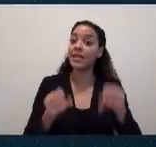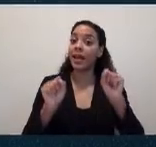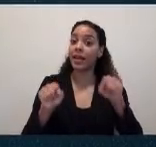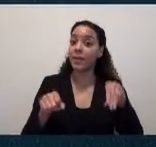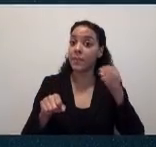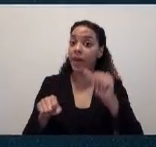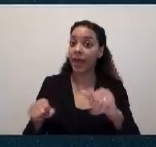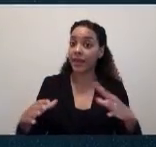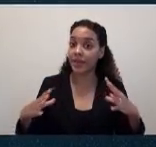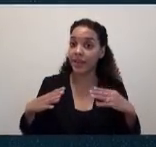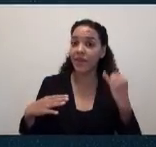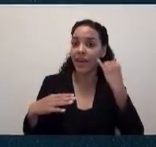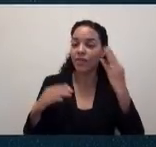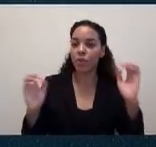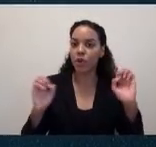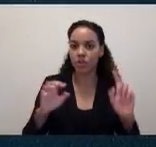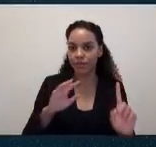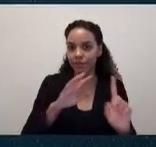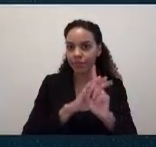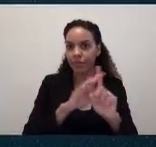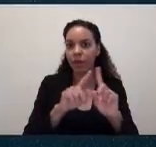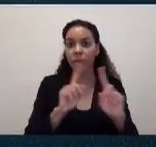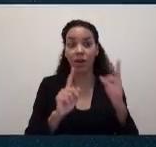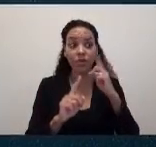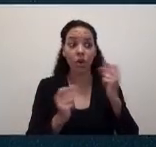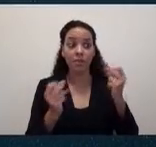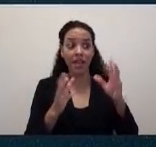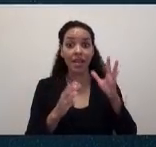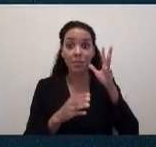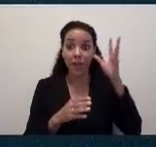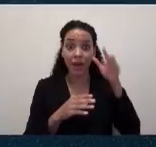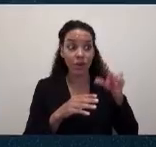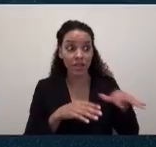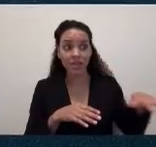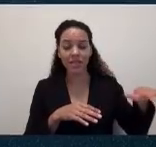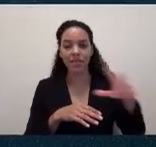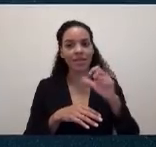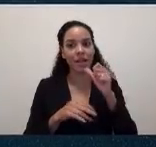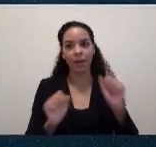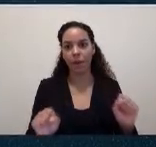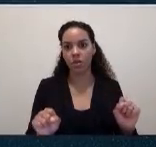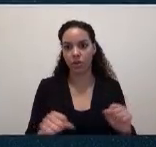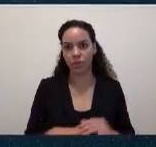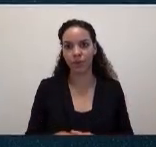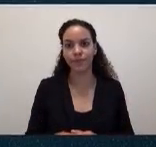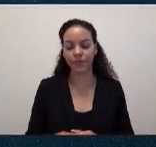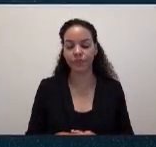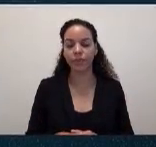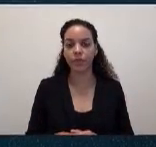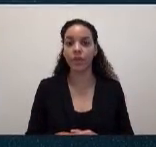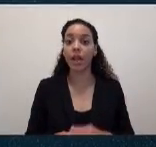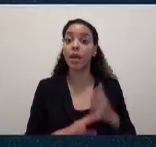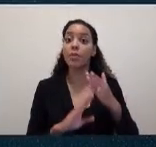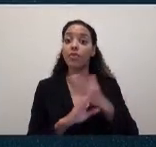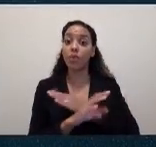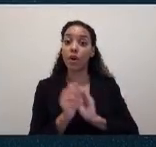But for far too many parents, that is not a possibility. Even before the pandemic, nearly 80 percent,